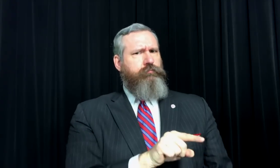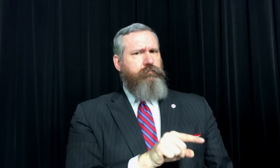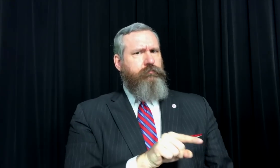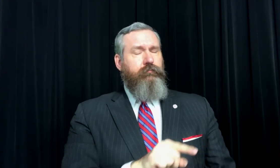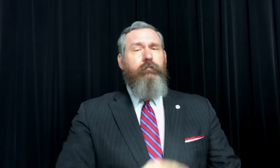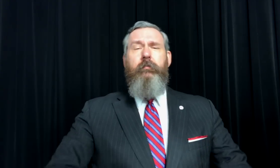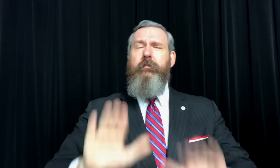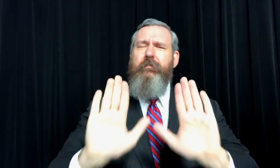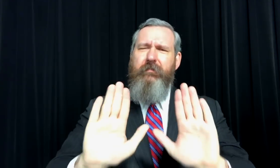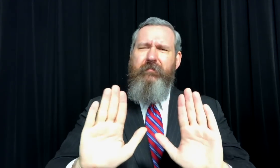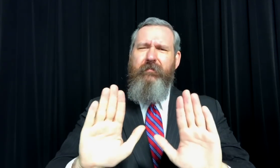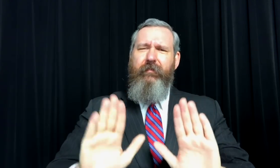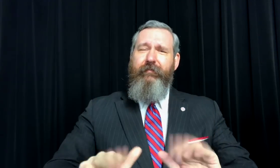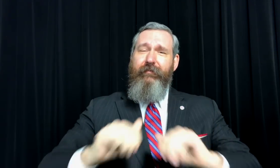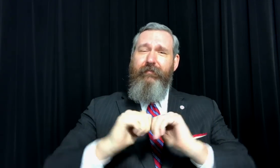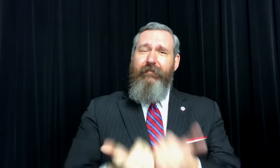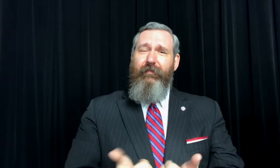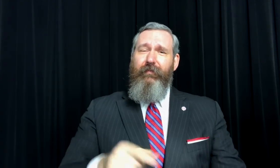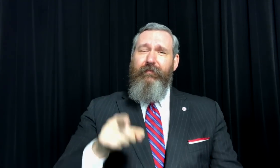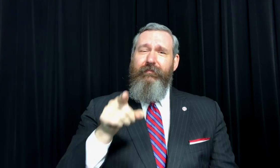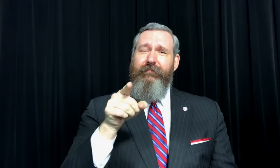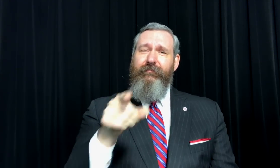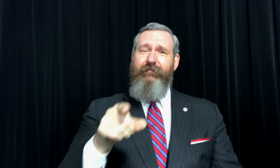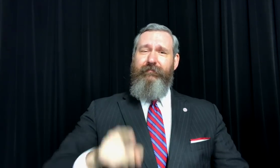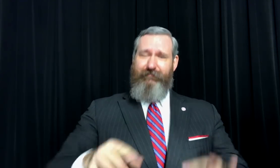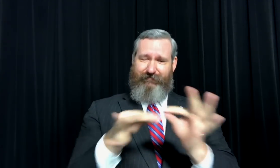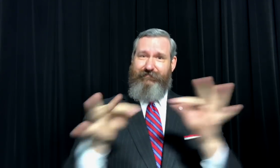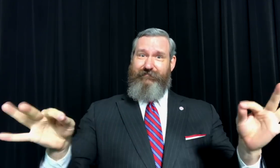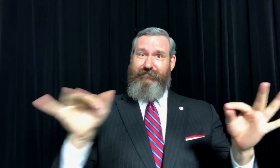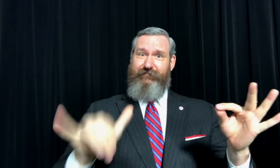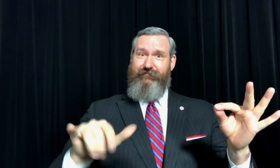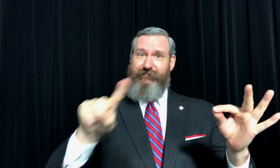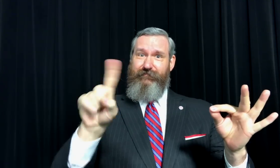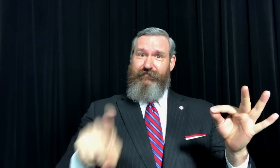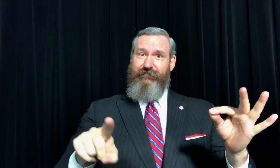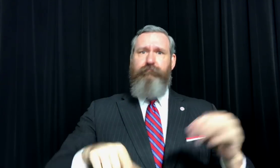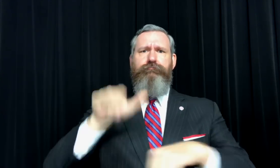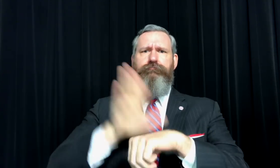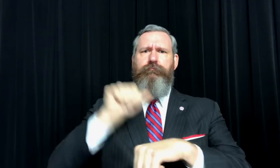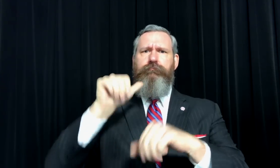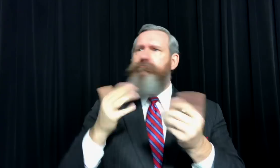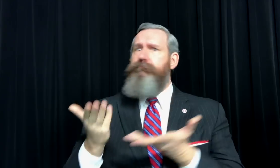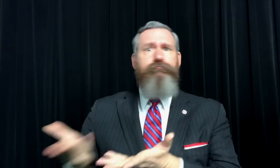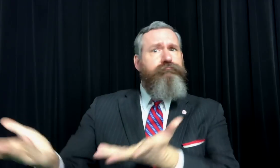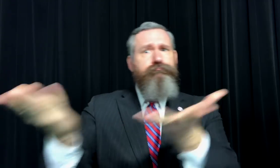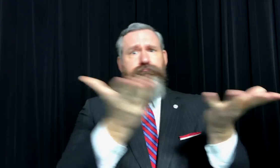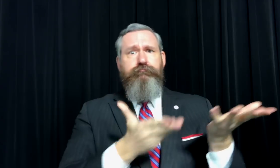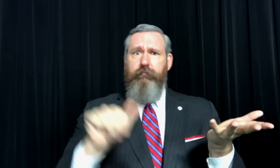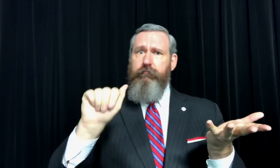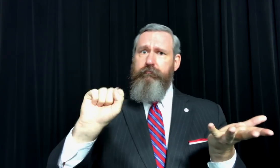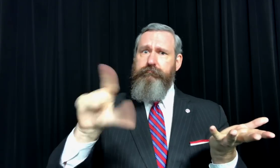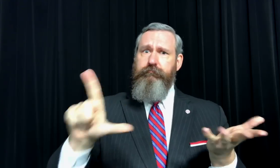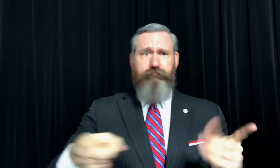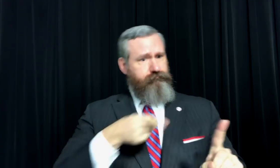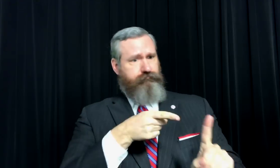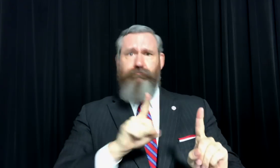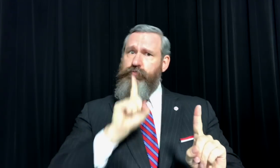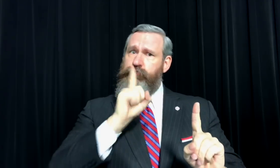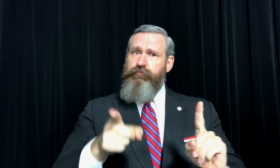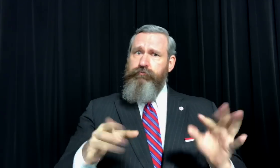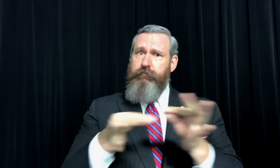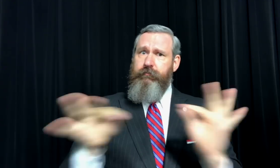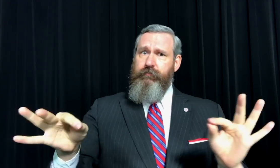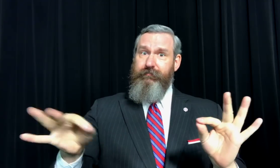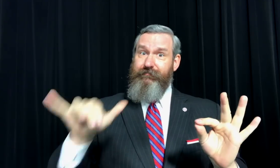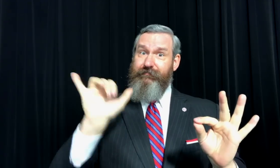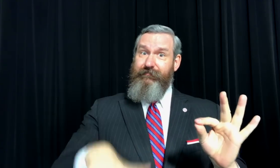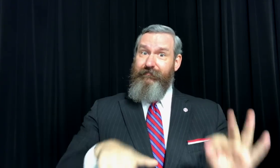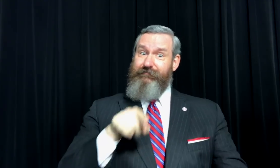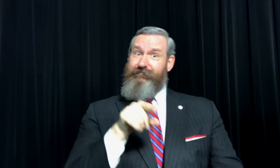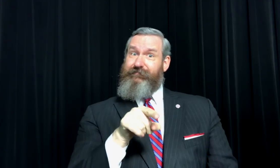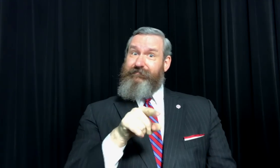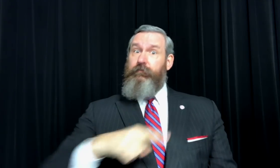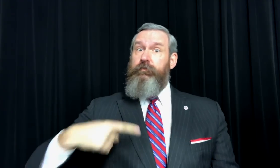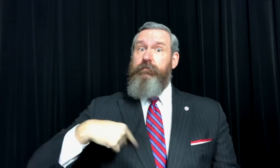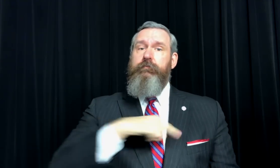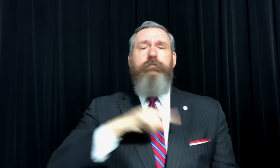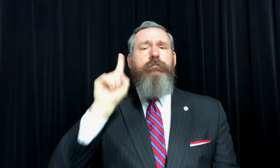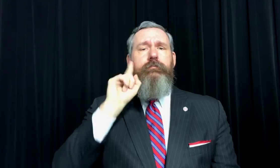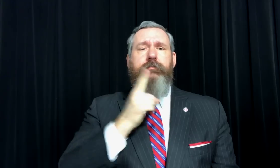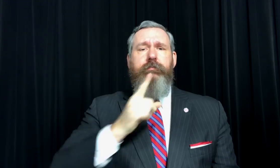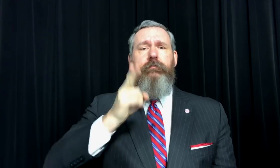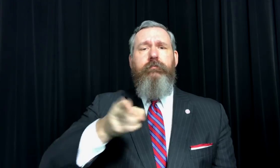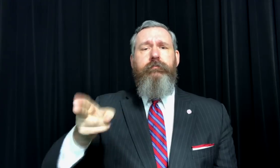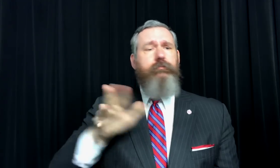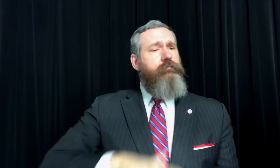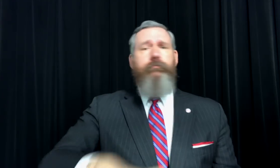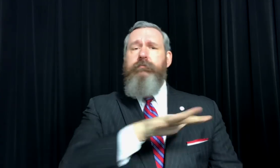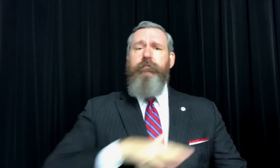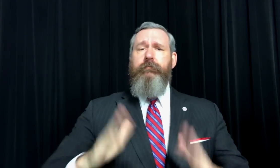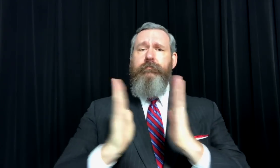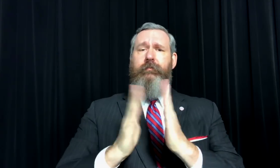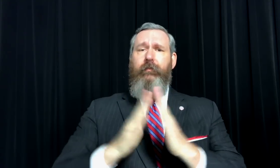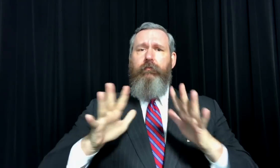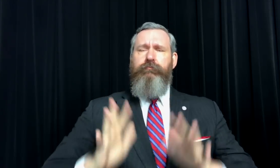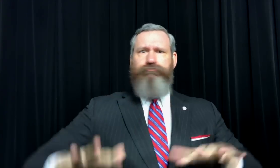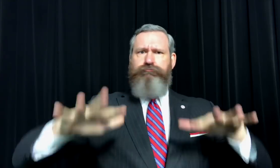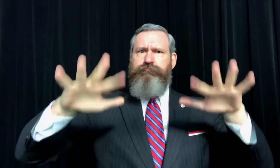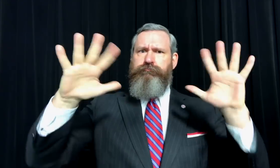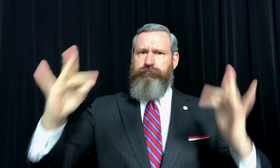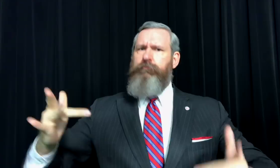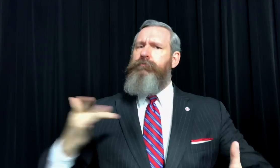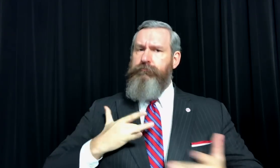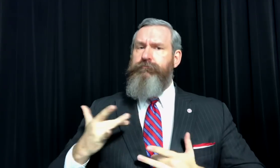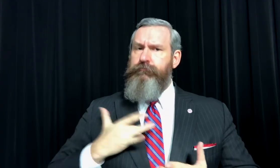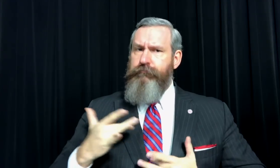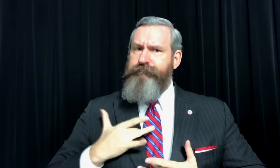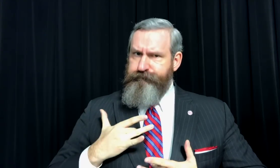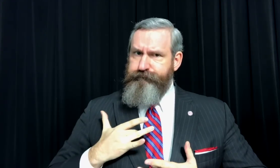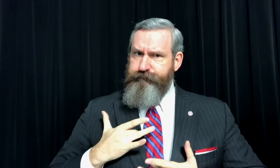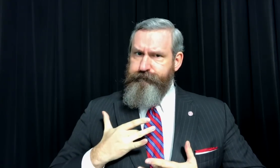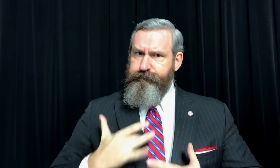the framing of this invitation for comments has triggered concern from members of the deaf and hard of hearing community.